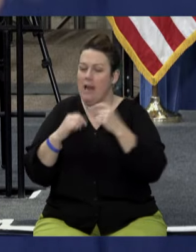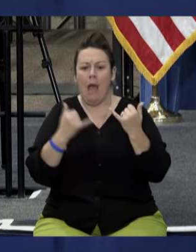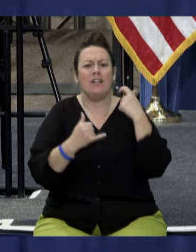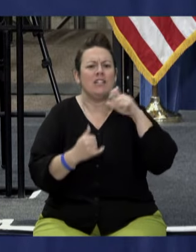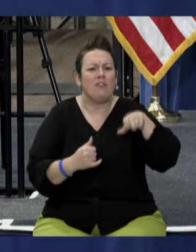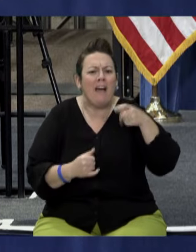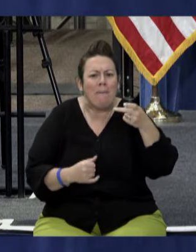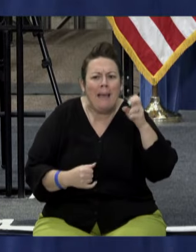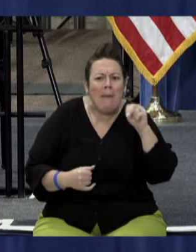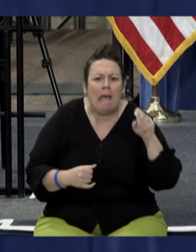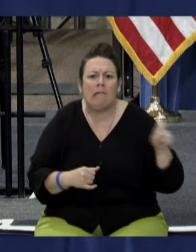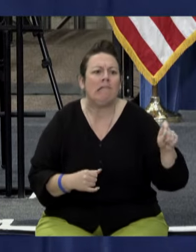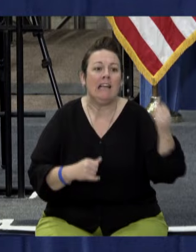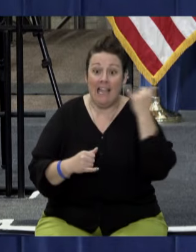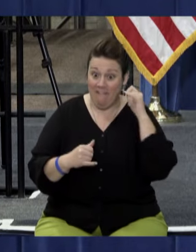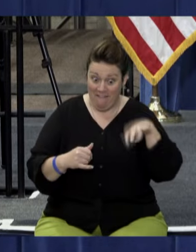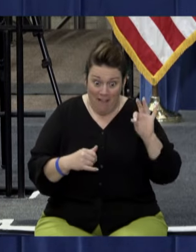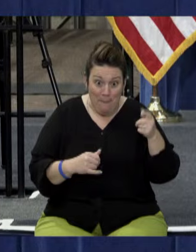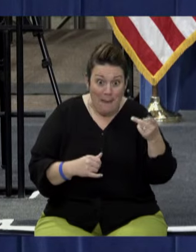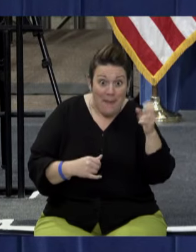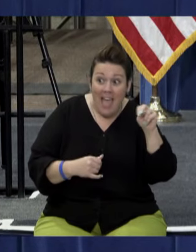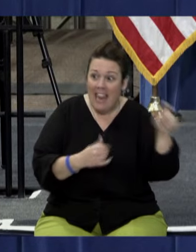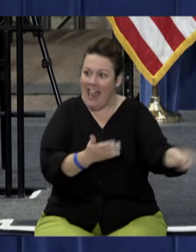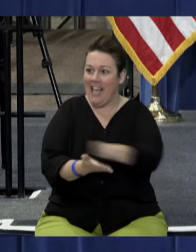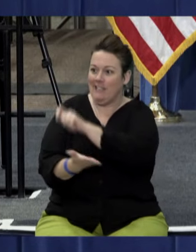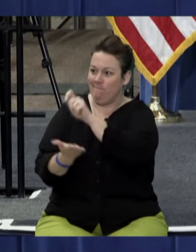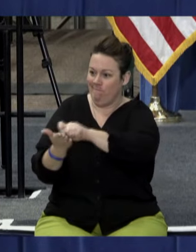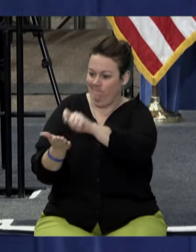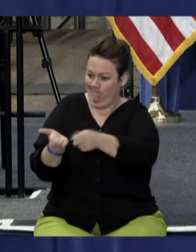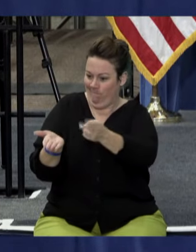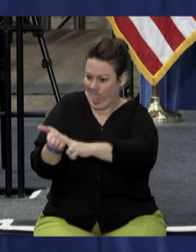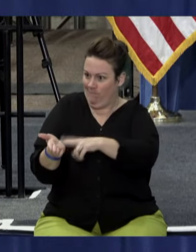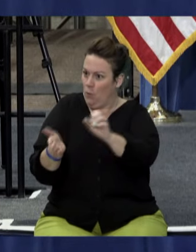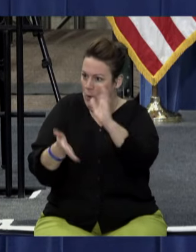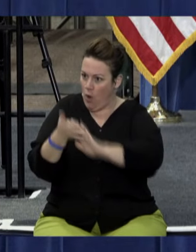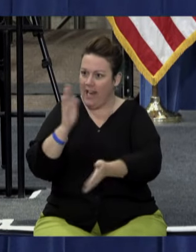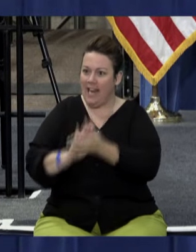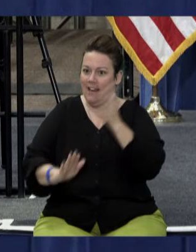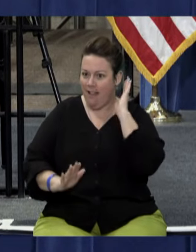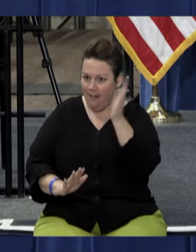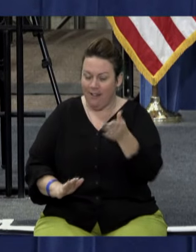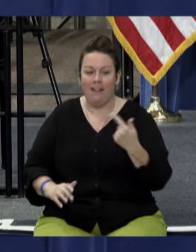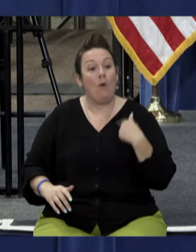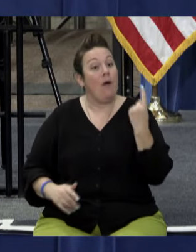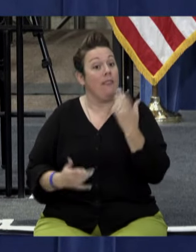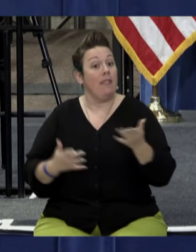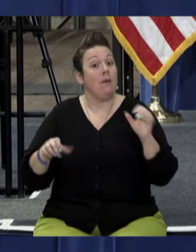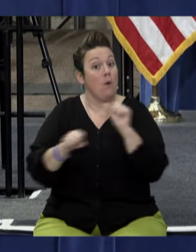can find my pen, I can do it and I give you all credit, but we're going to get it done. And one of the things that we've been working on, and we're talking about caregivers,